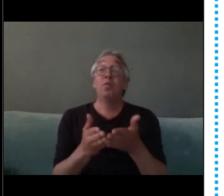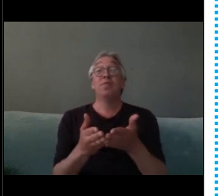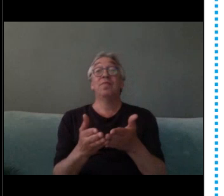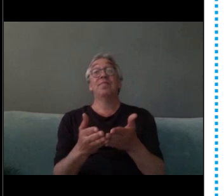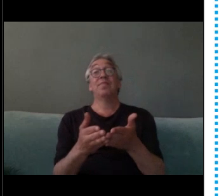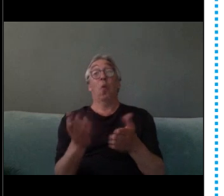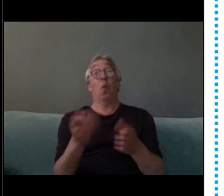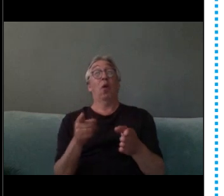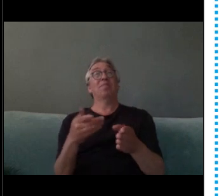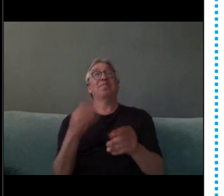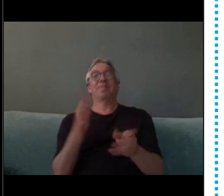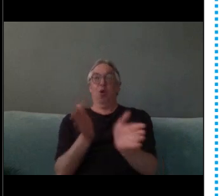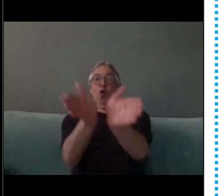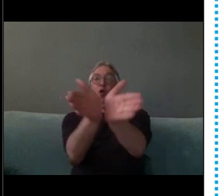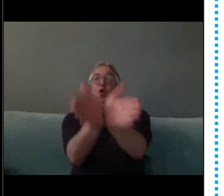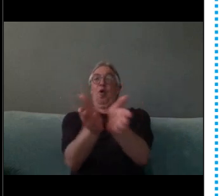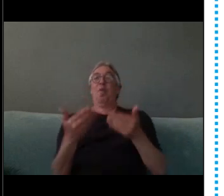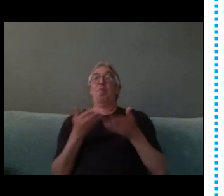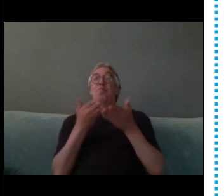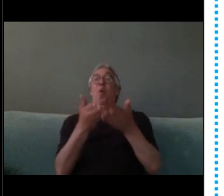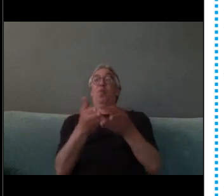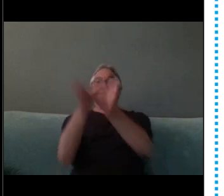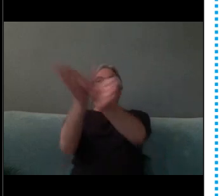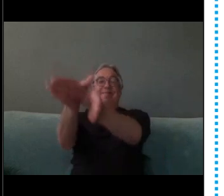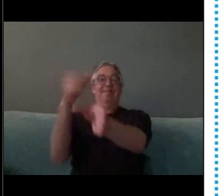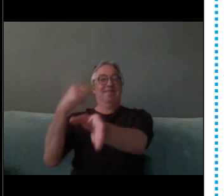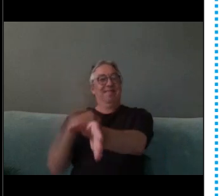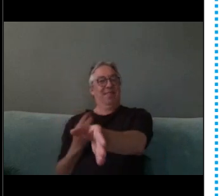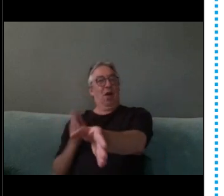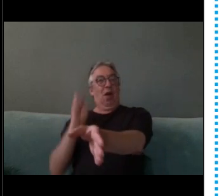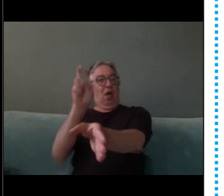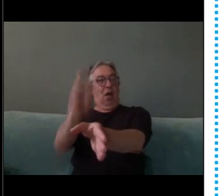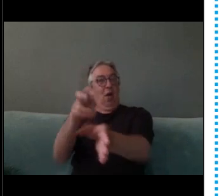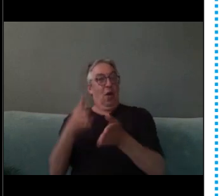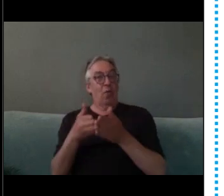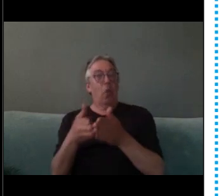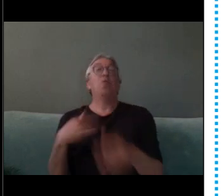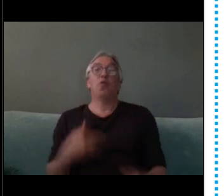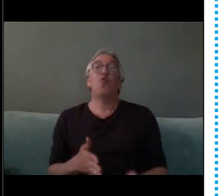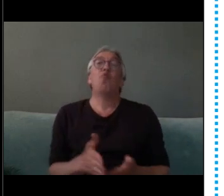This is specific to persons with disabilities and reduced mobility.